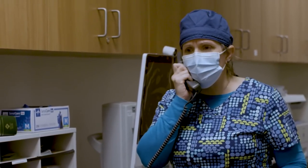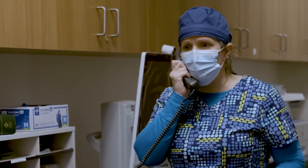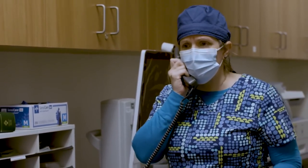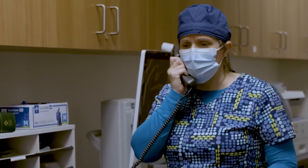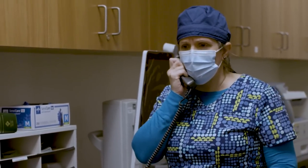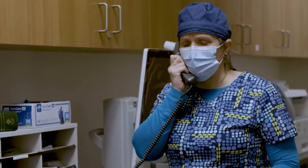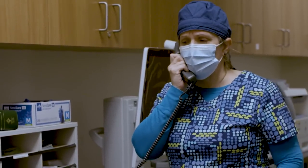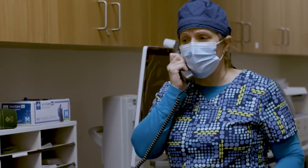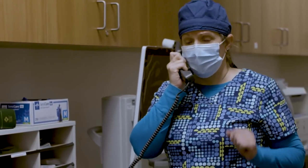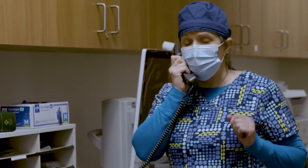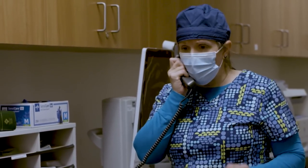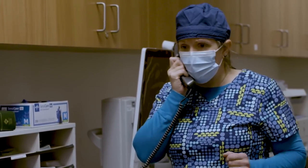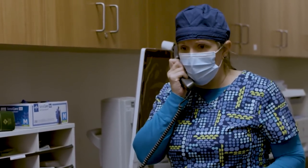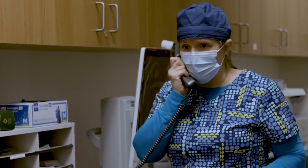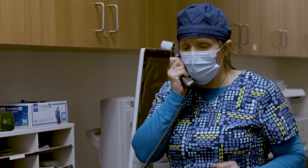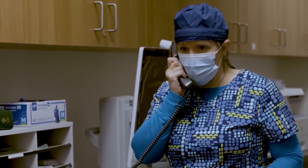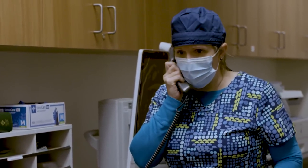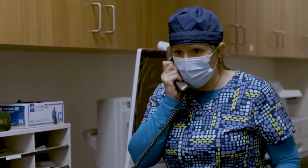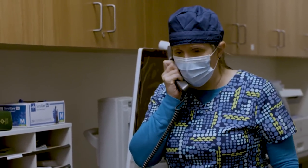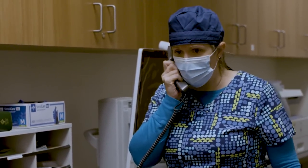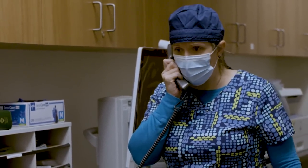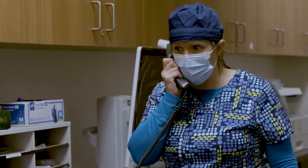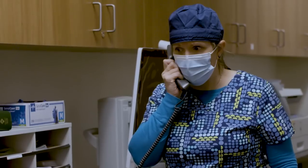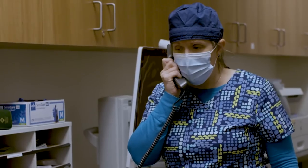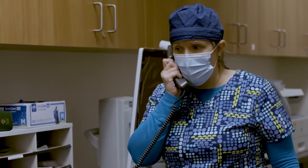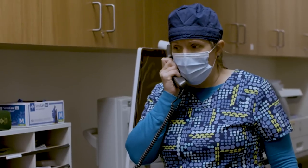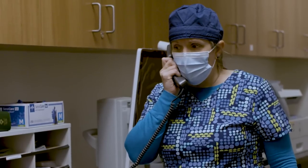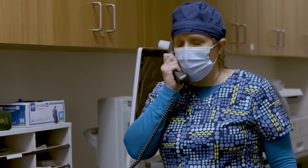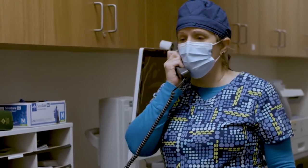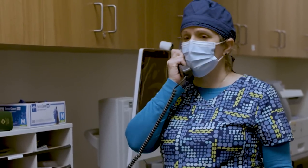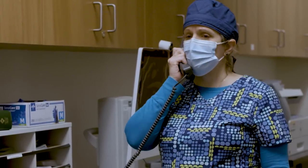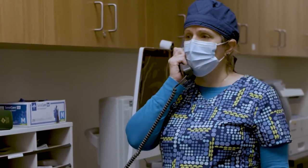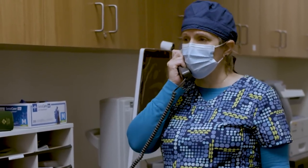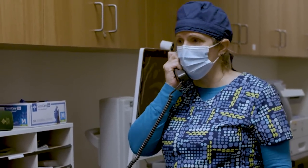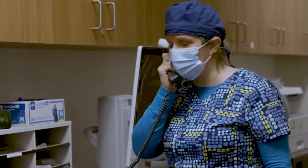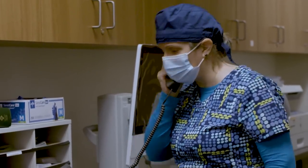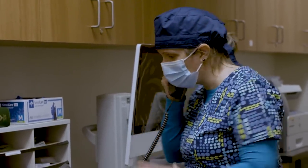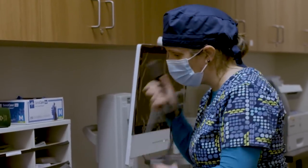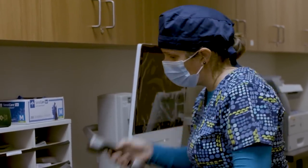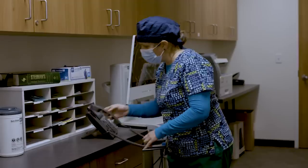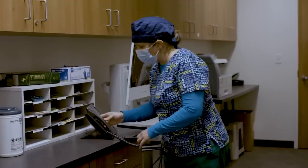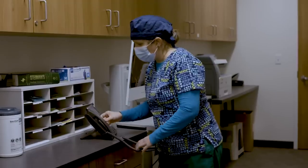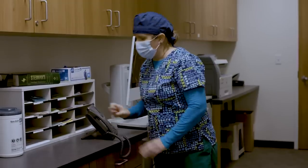Oh! And he wants an in-person interpreter, not Video Remote Interpreter. Okay. Sure thing. Okay, great, thank you.